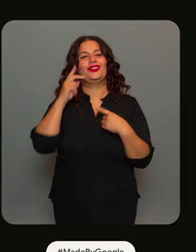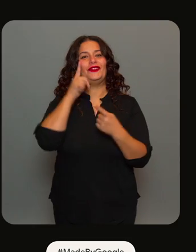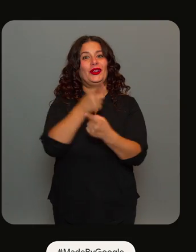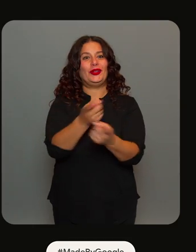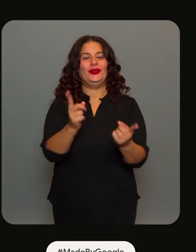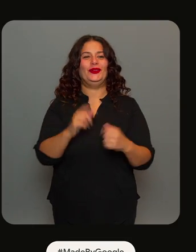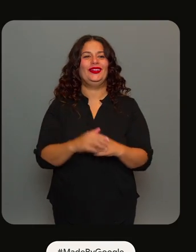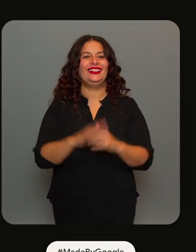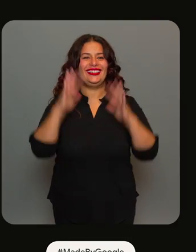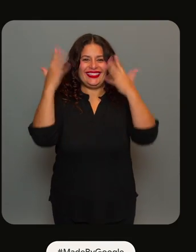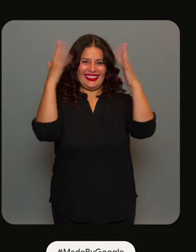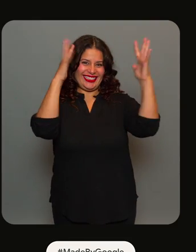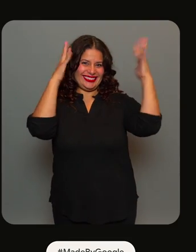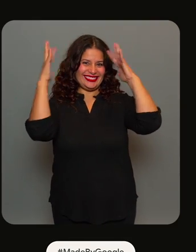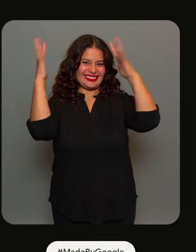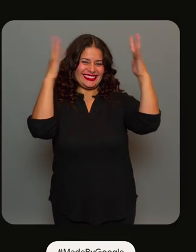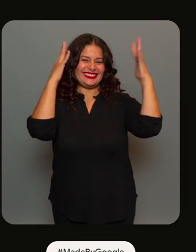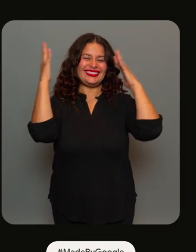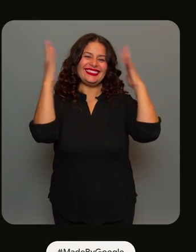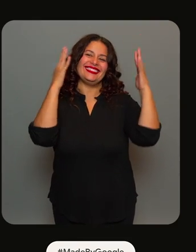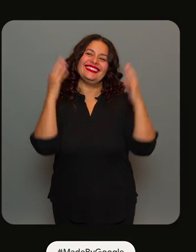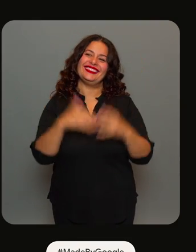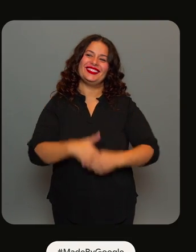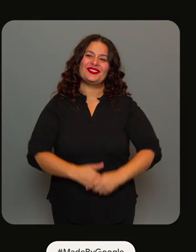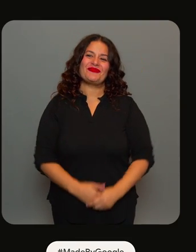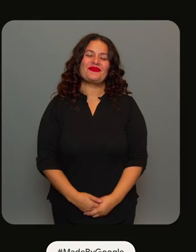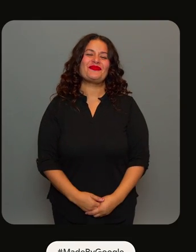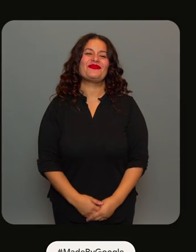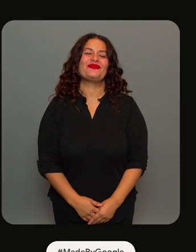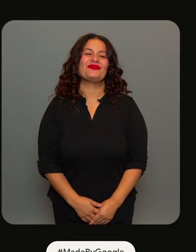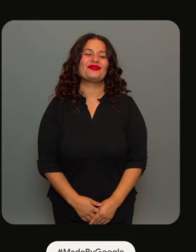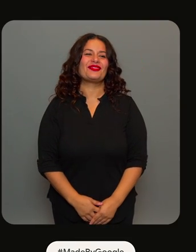Hey, everyone.